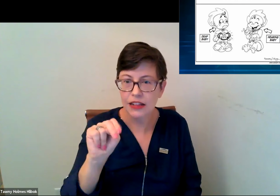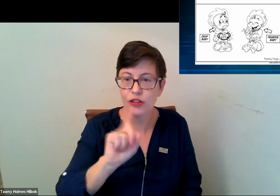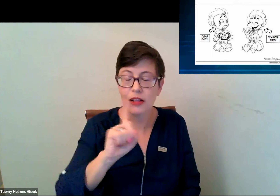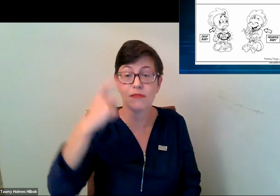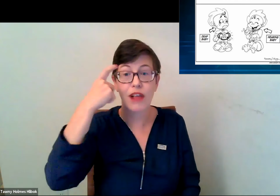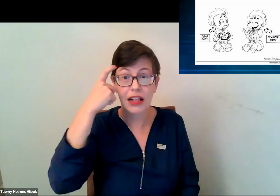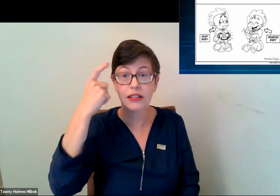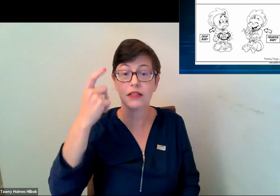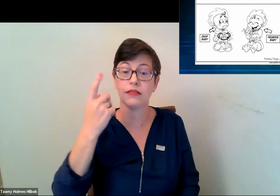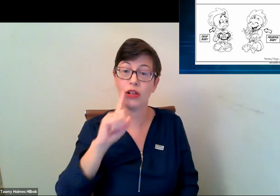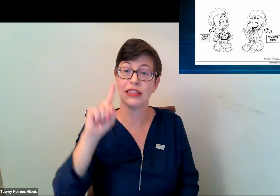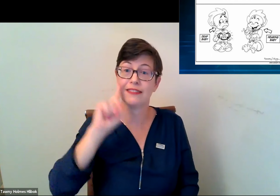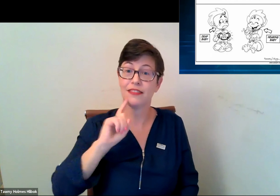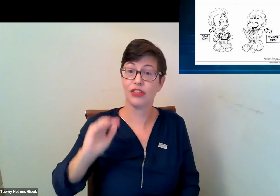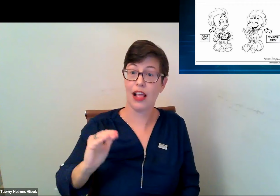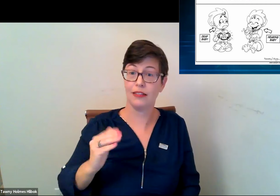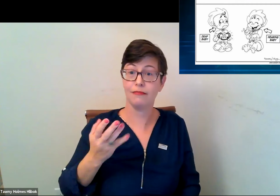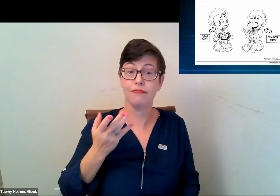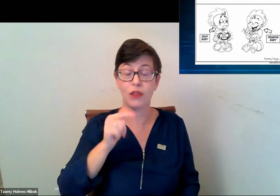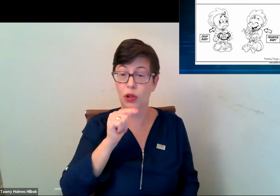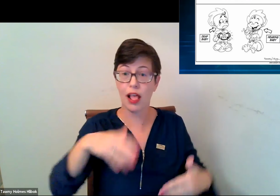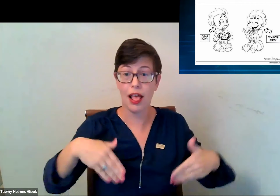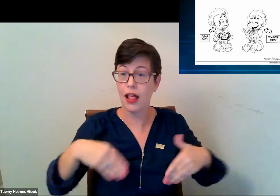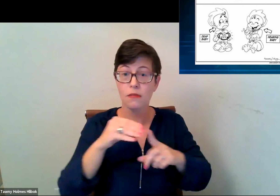Even though we have all of the research showing